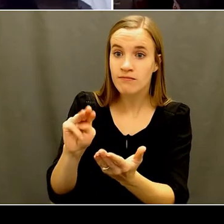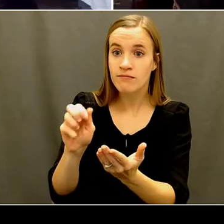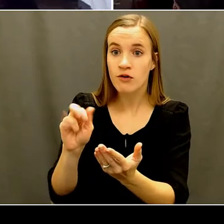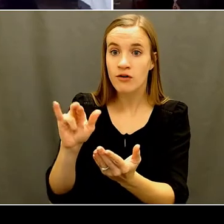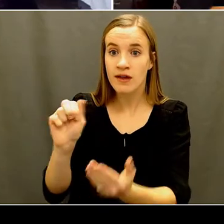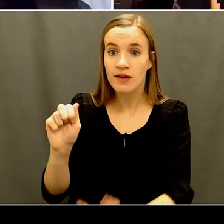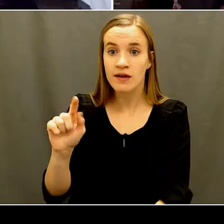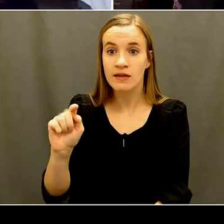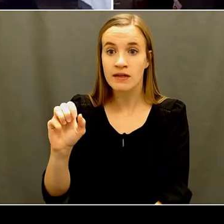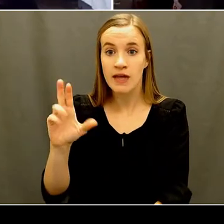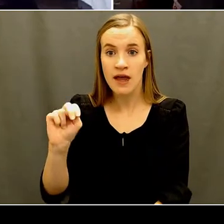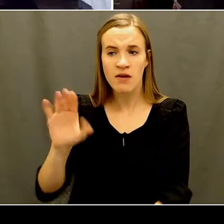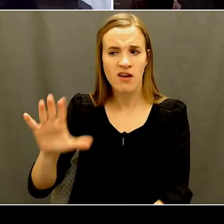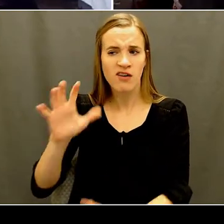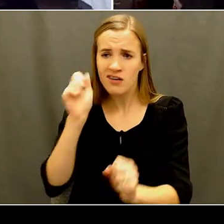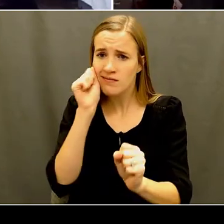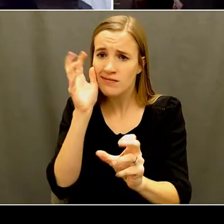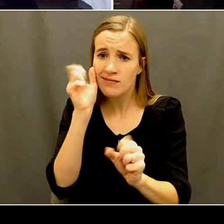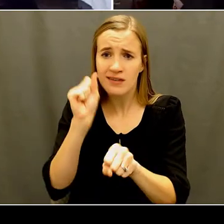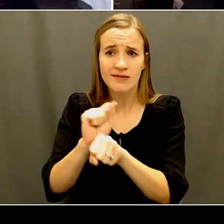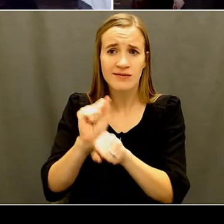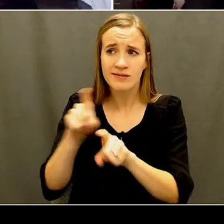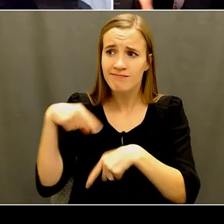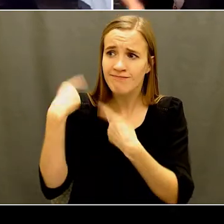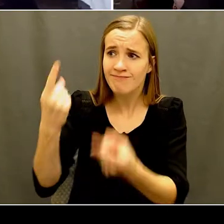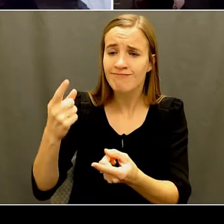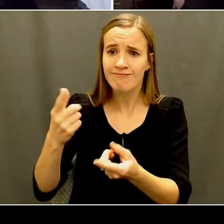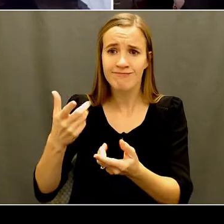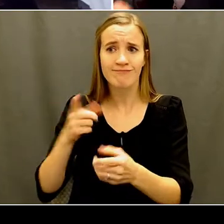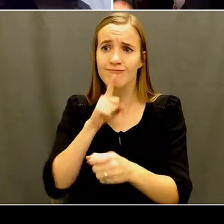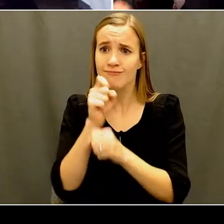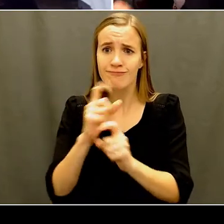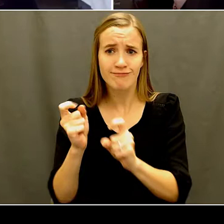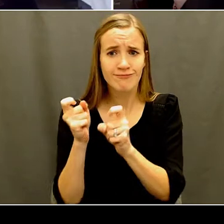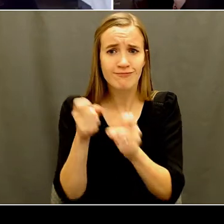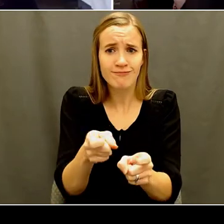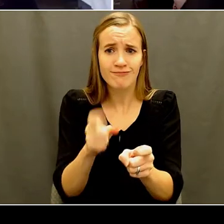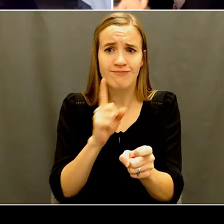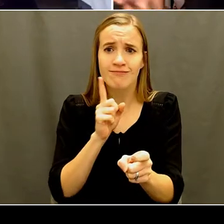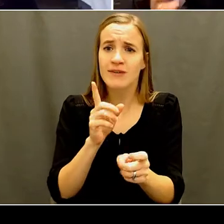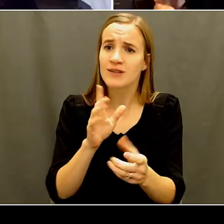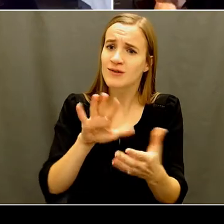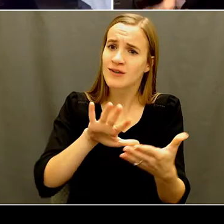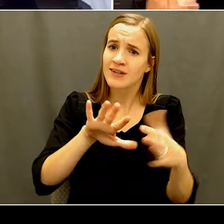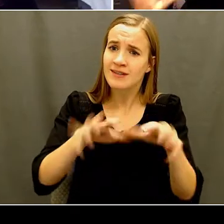done for the disabled community. And also with the celebration of the